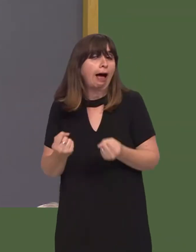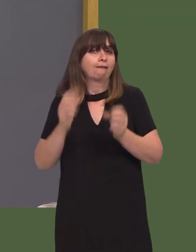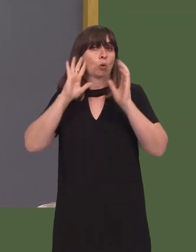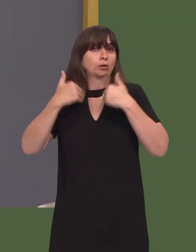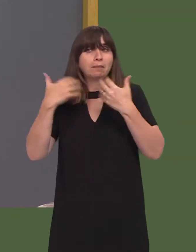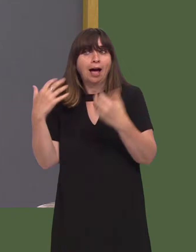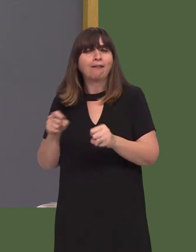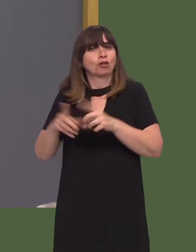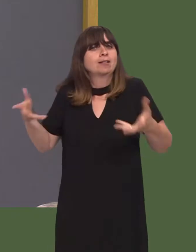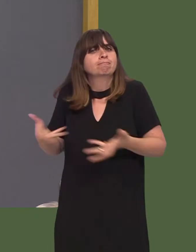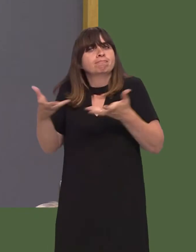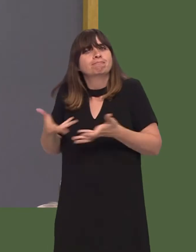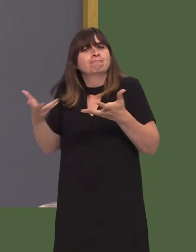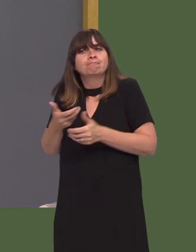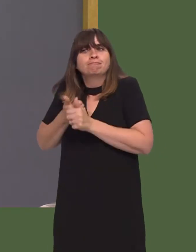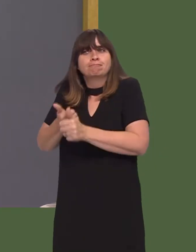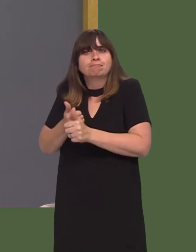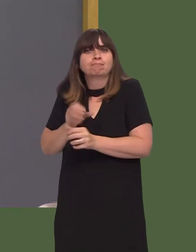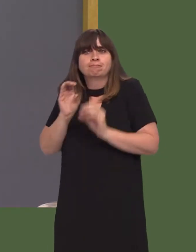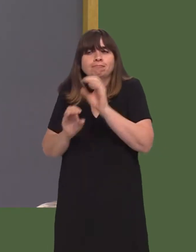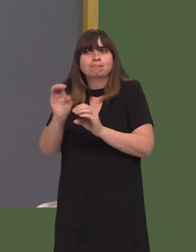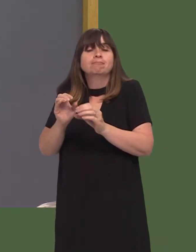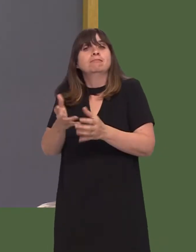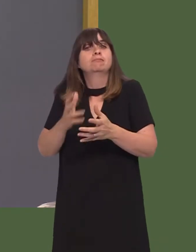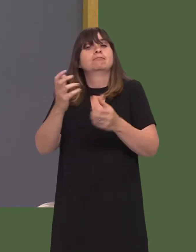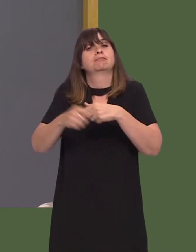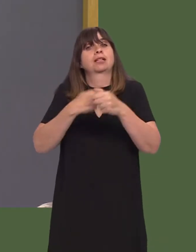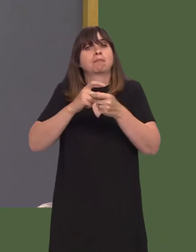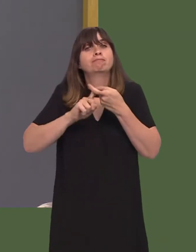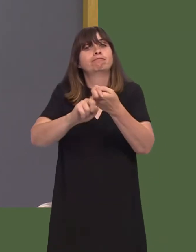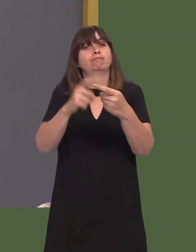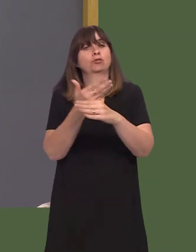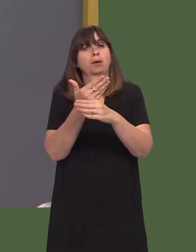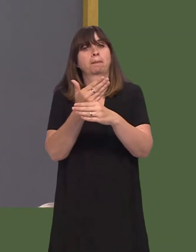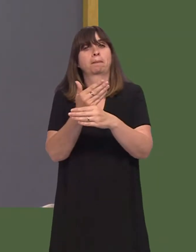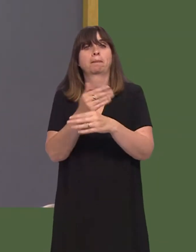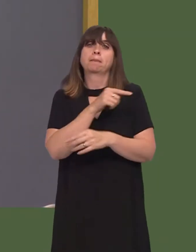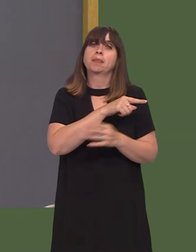disabilities and/or autism into long-term employment. One of the organisations working